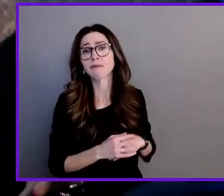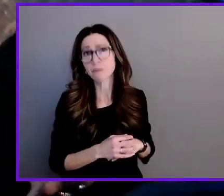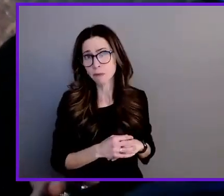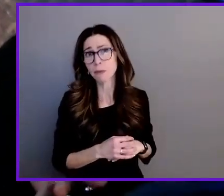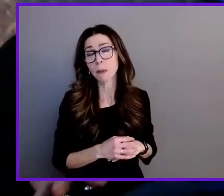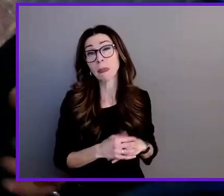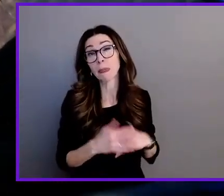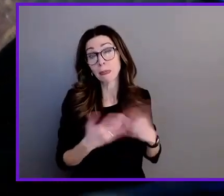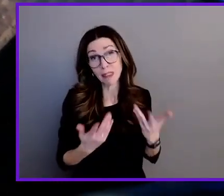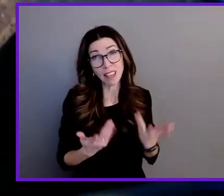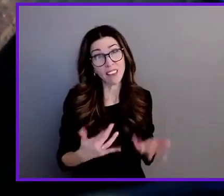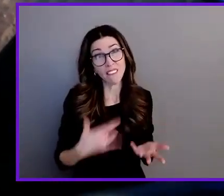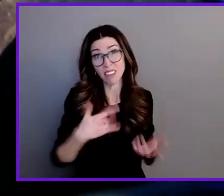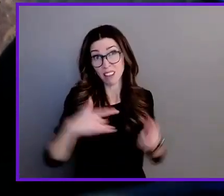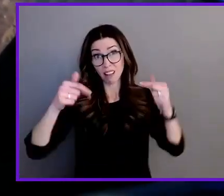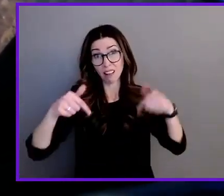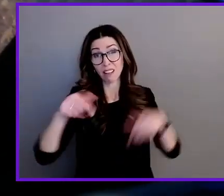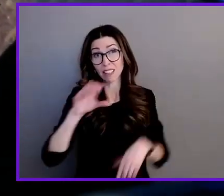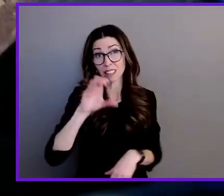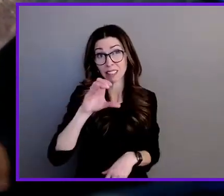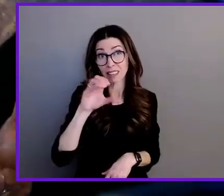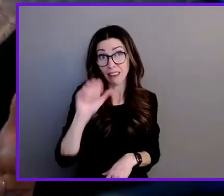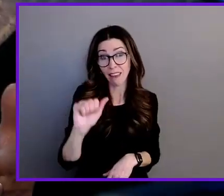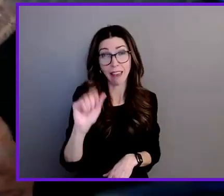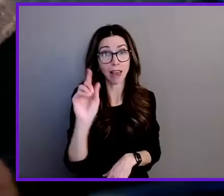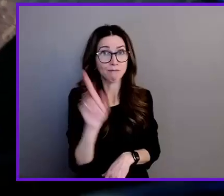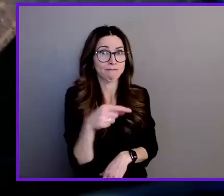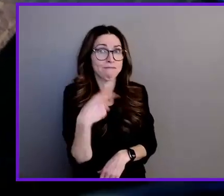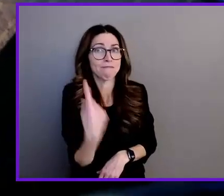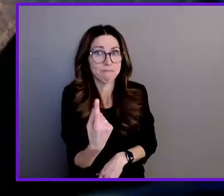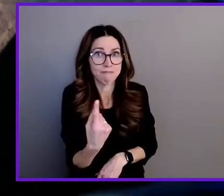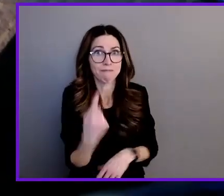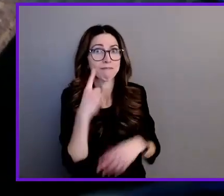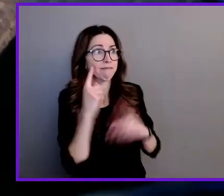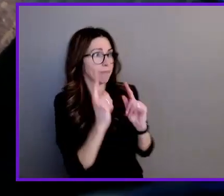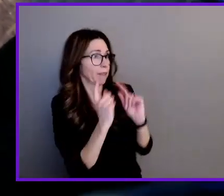of the only public funders, who do support artists and managers